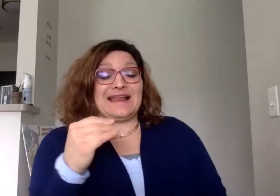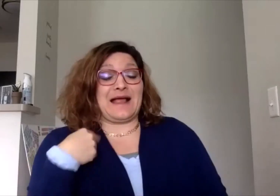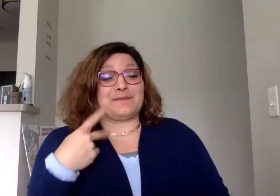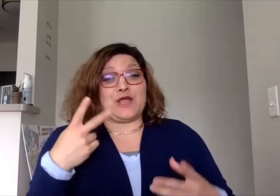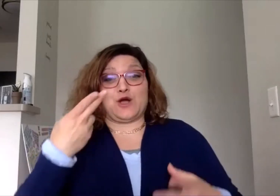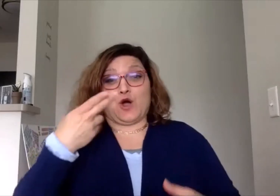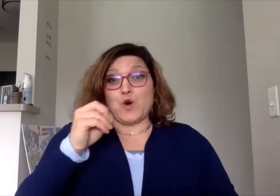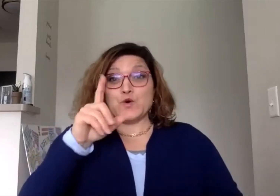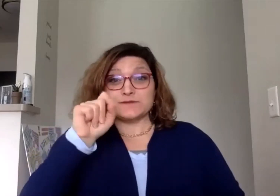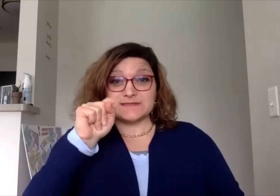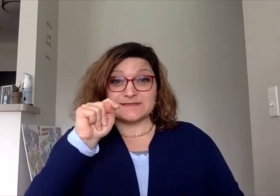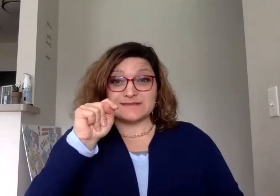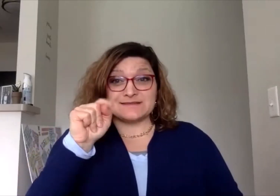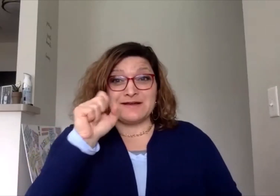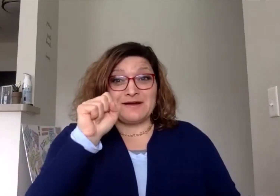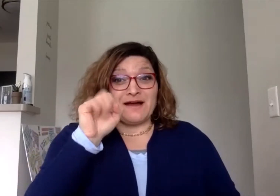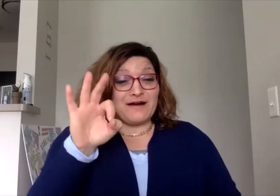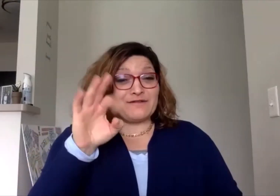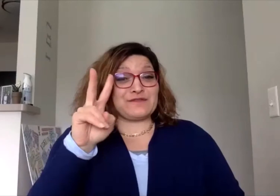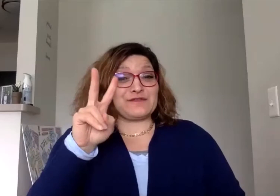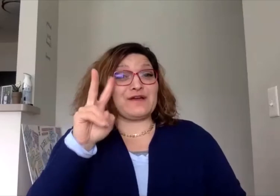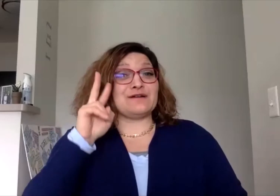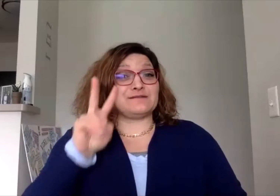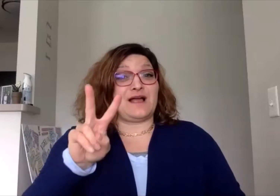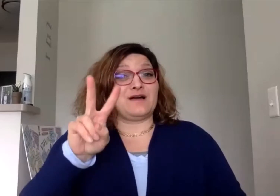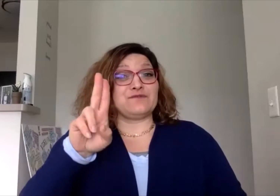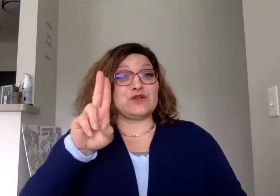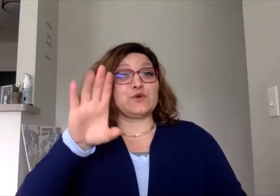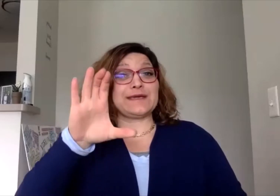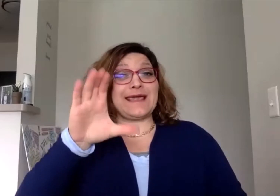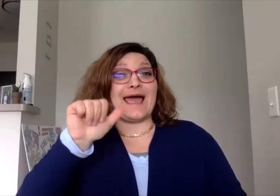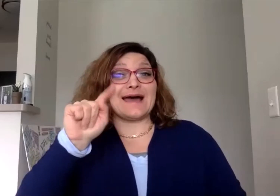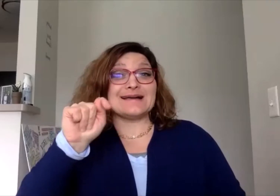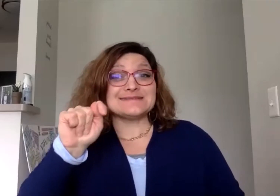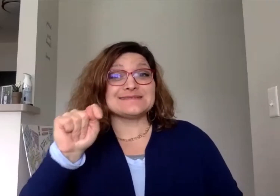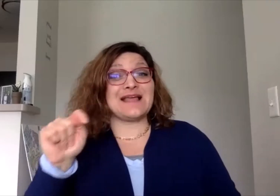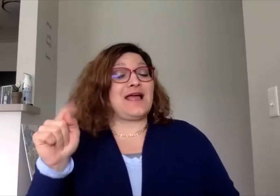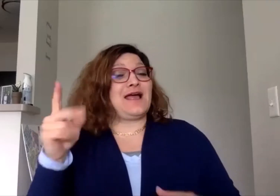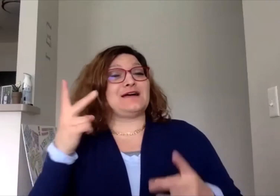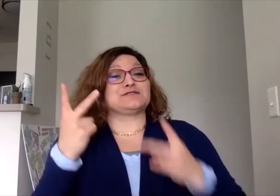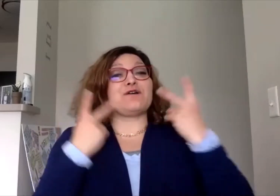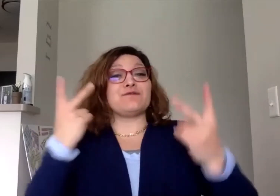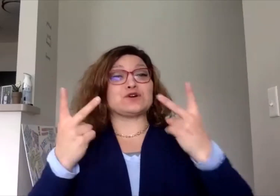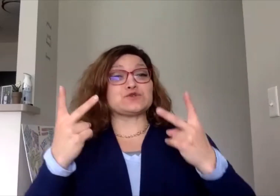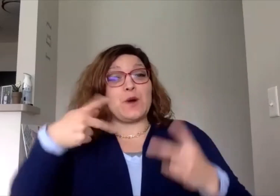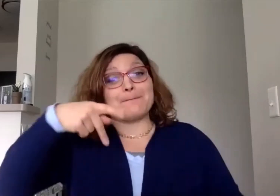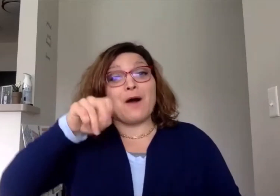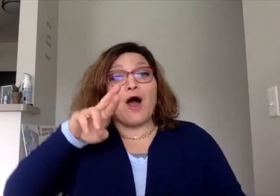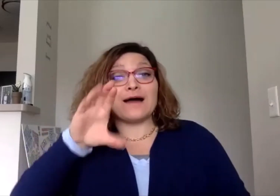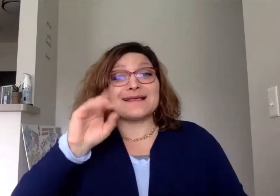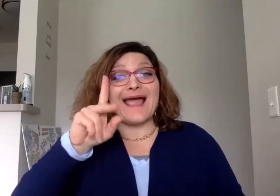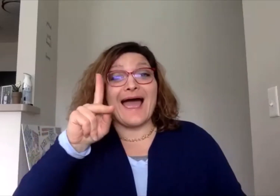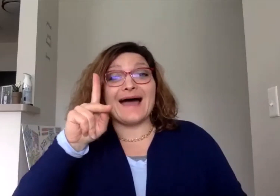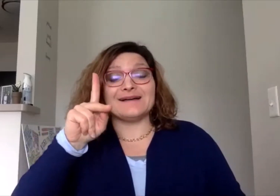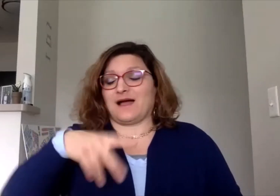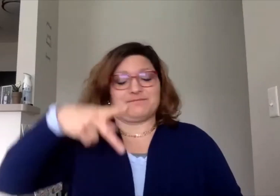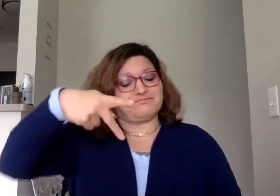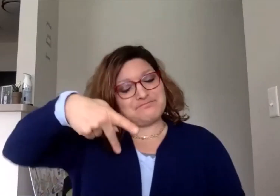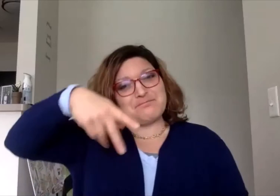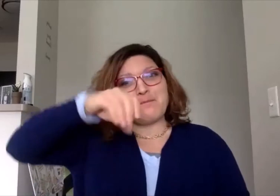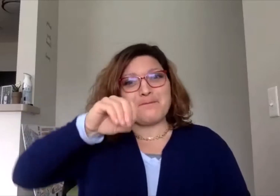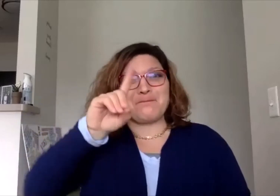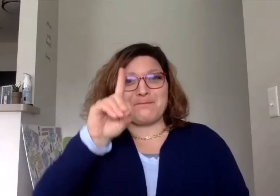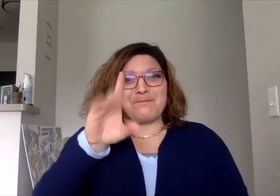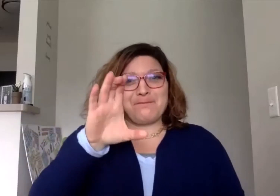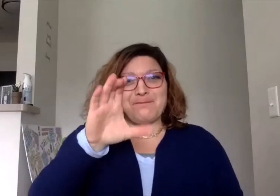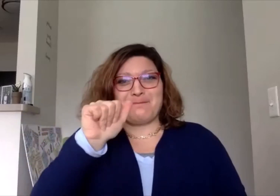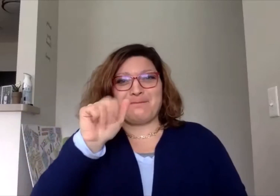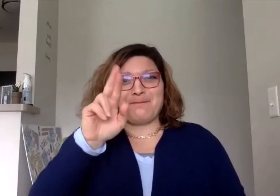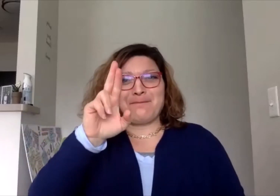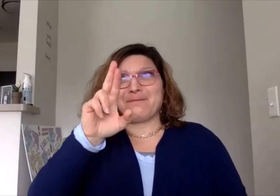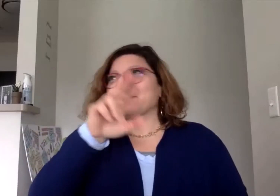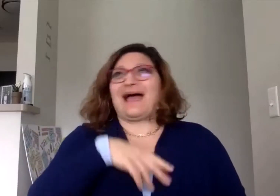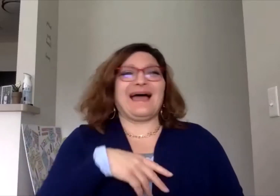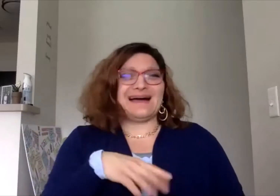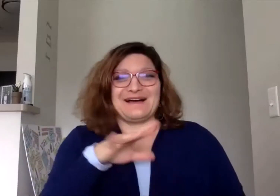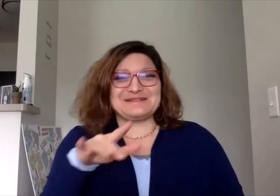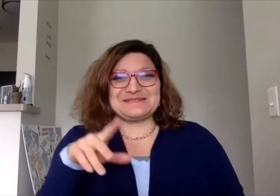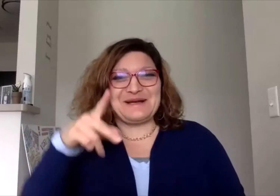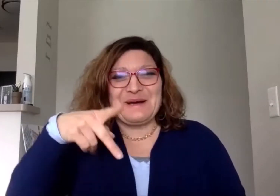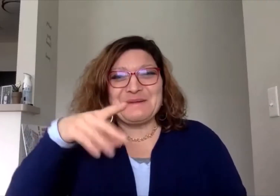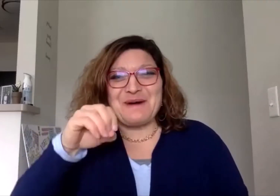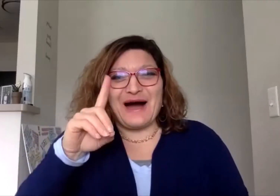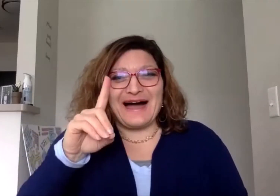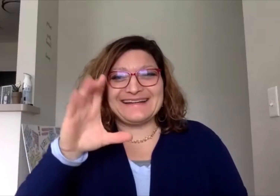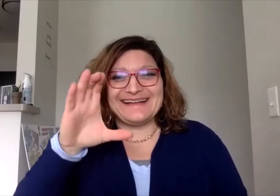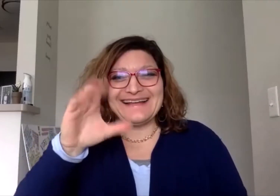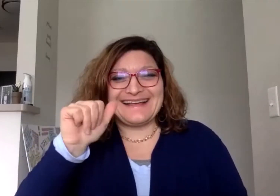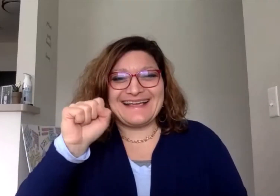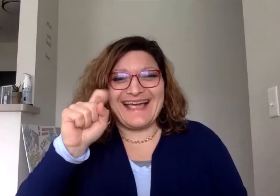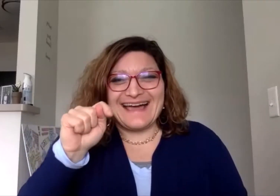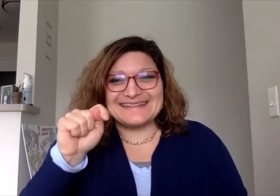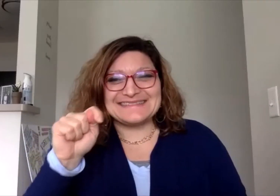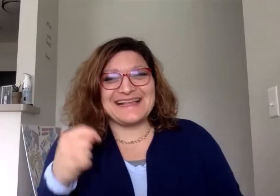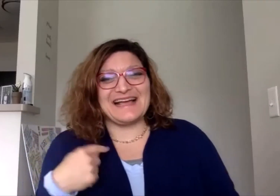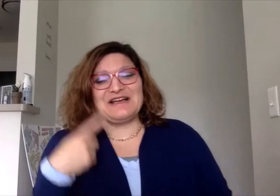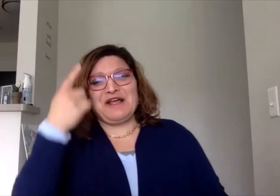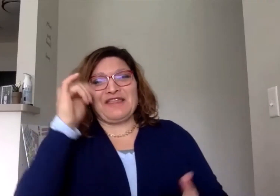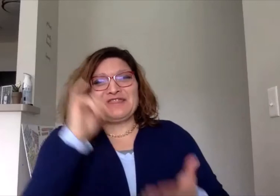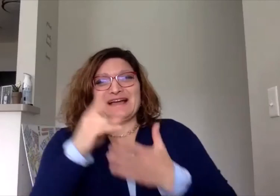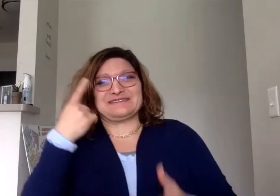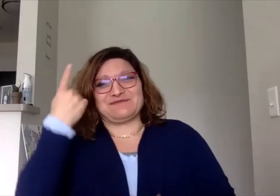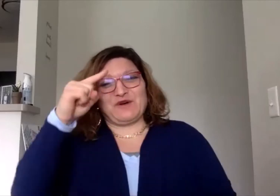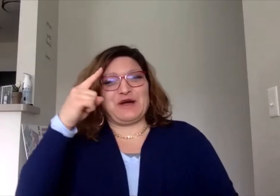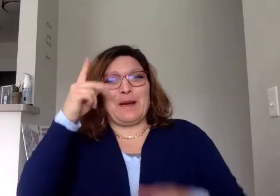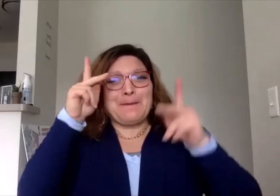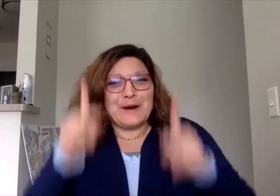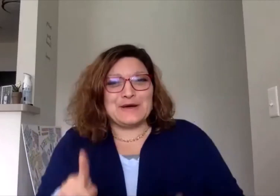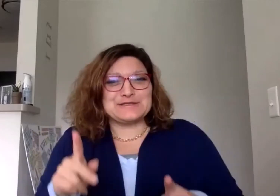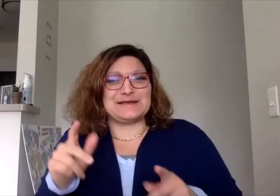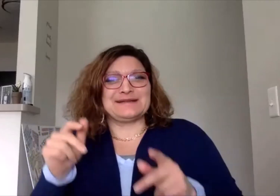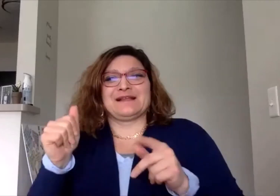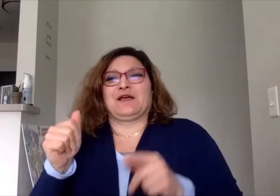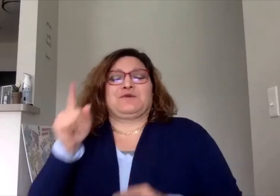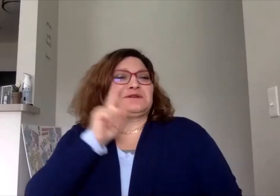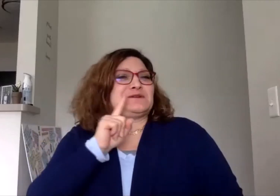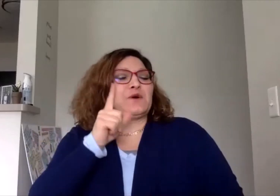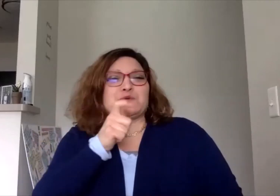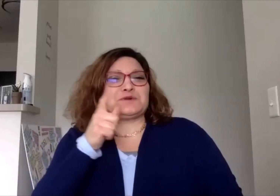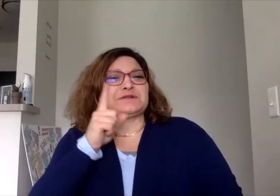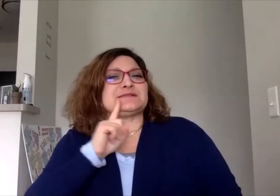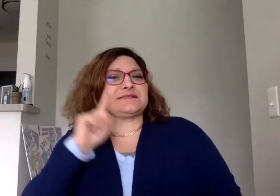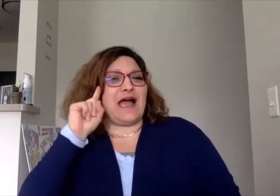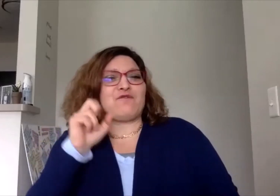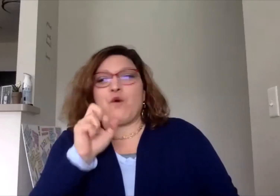and i'm the host of the VüCast of the virtual podcast um that for a person who was deaf